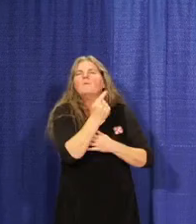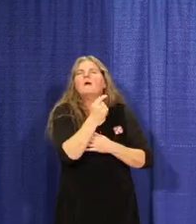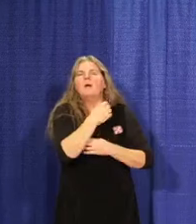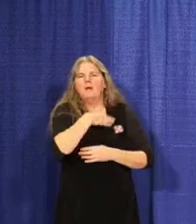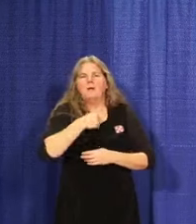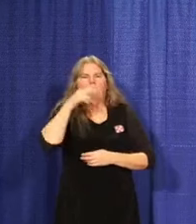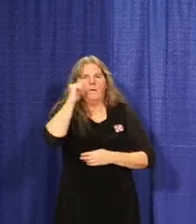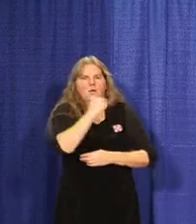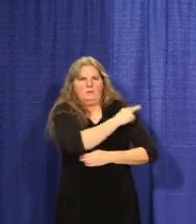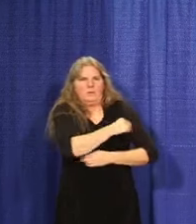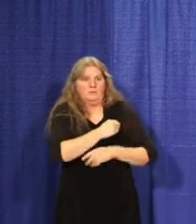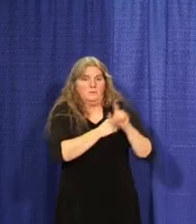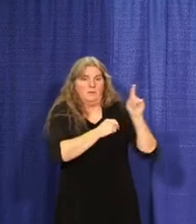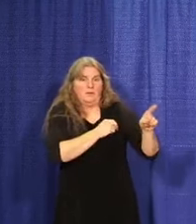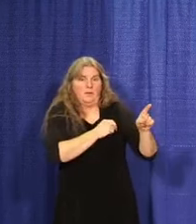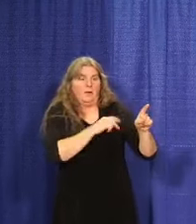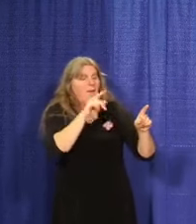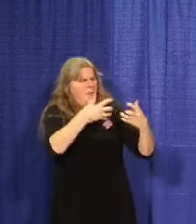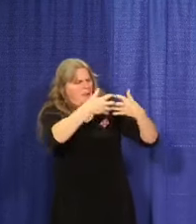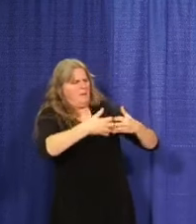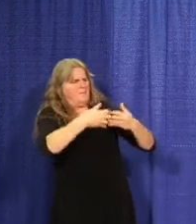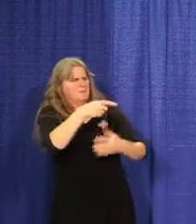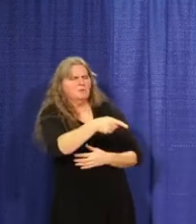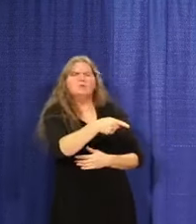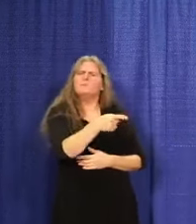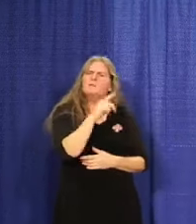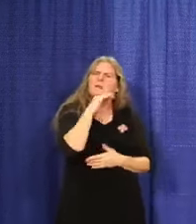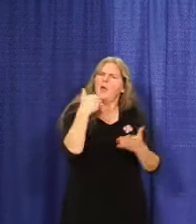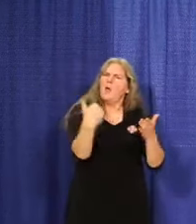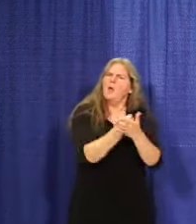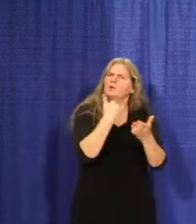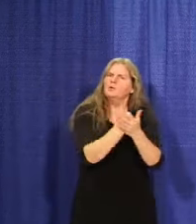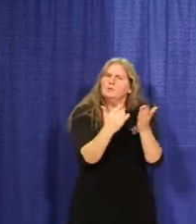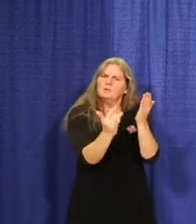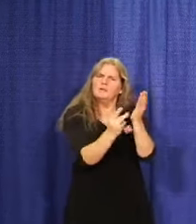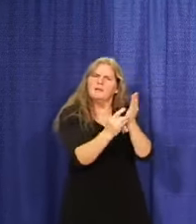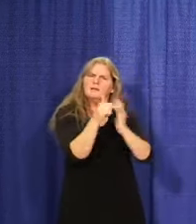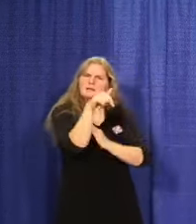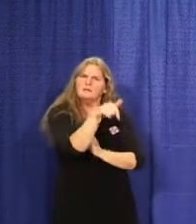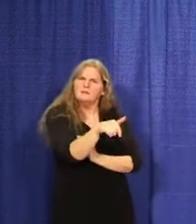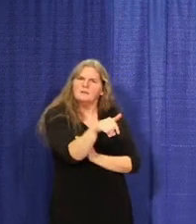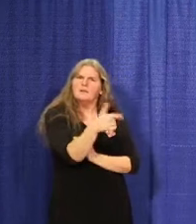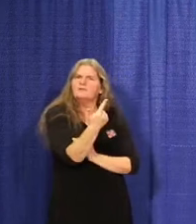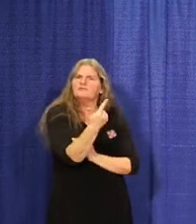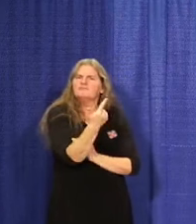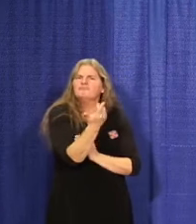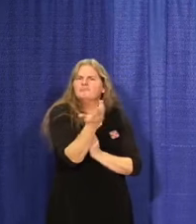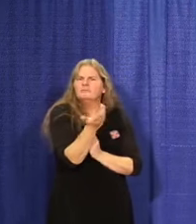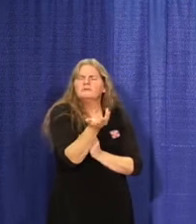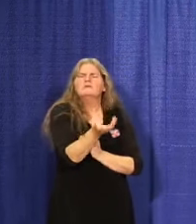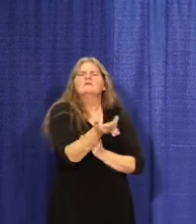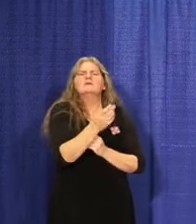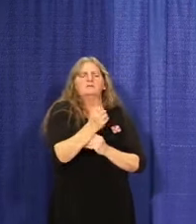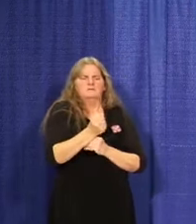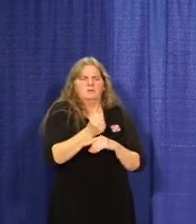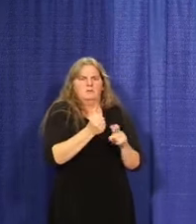They gene expert testing tool is a relatively new tool in our COVID toolbox, and our current